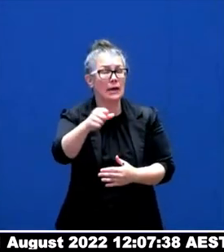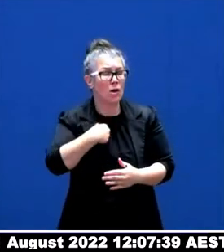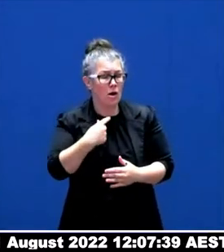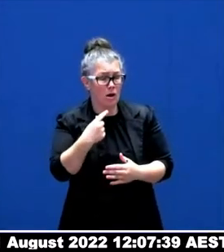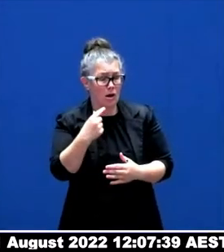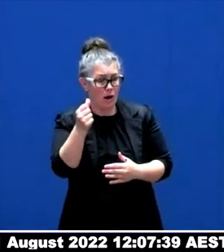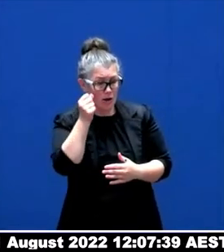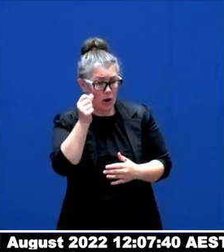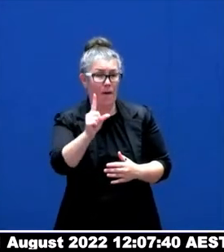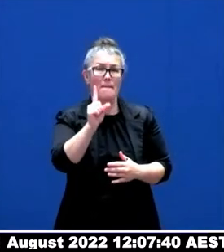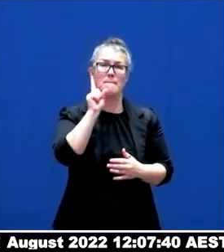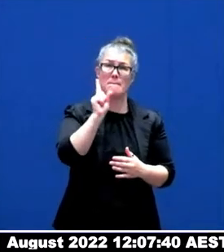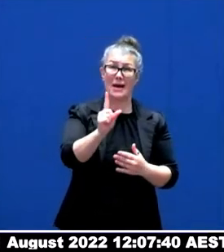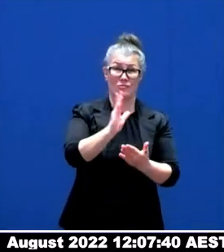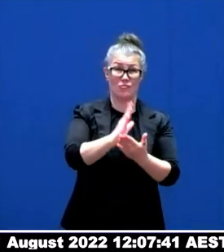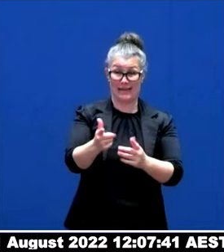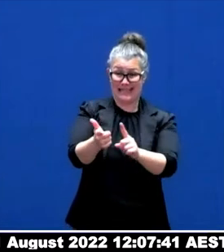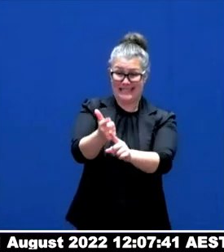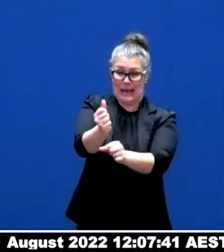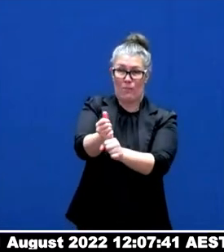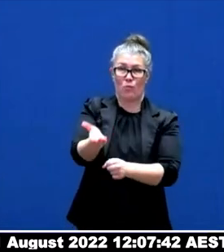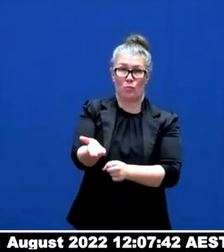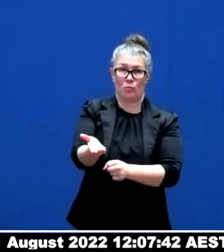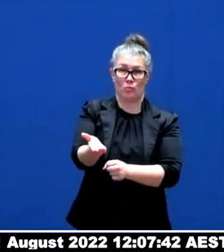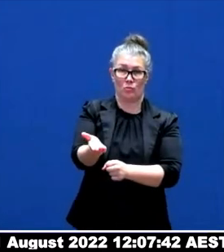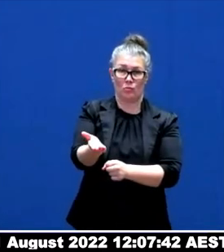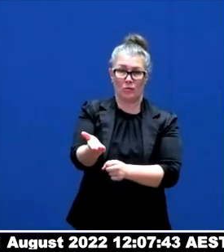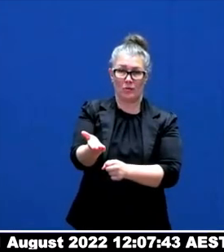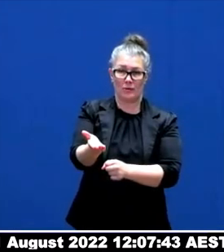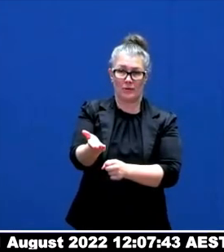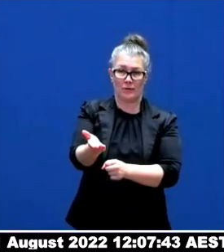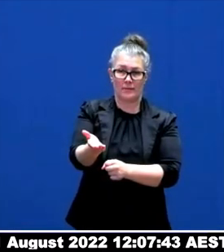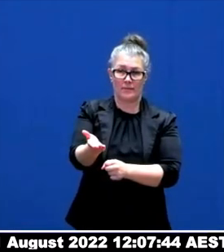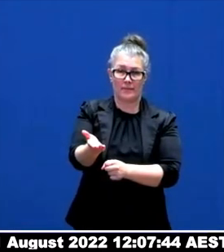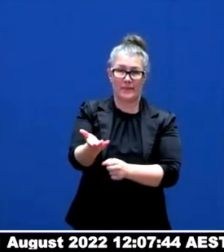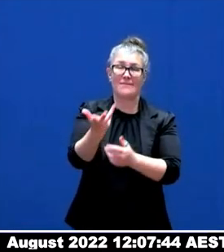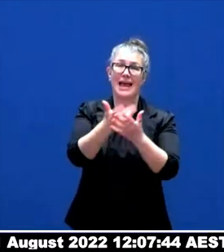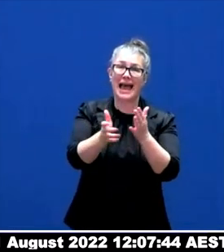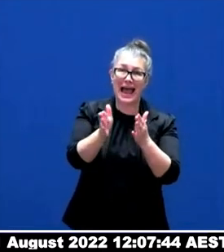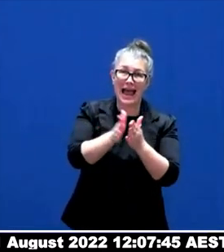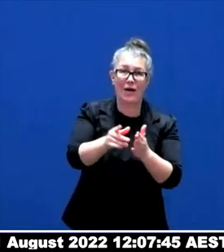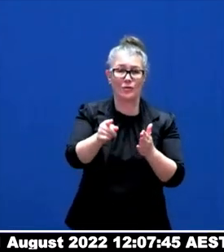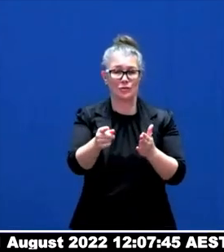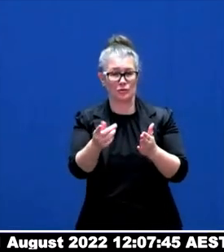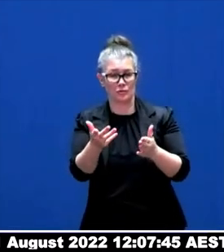to use this as an example on how you approach reasonable adjustments in services